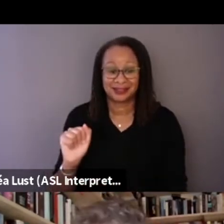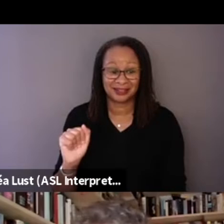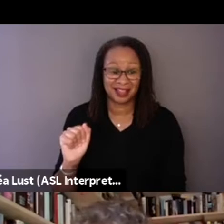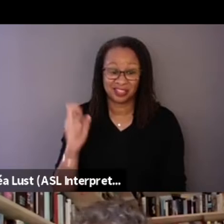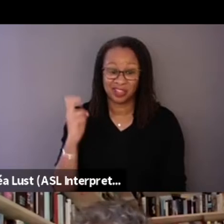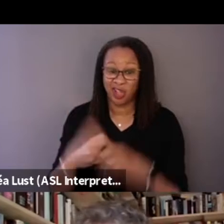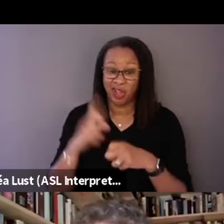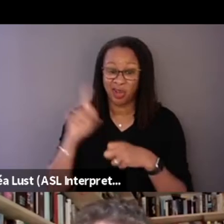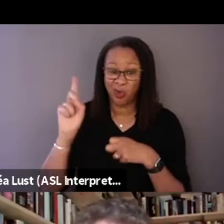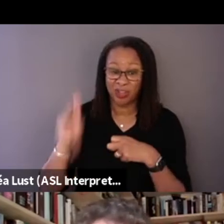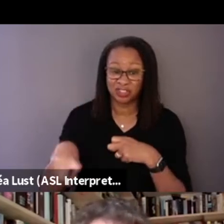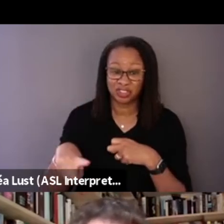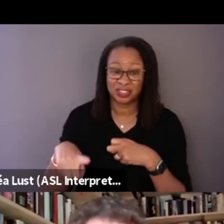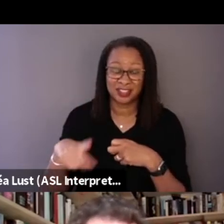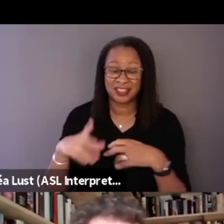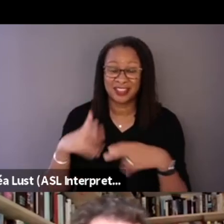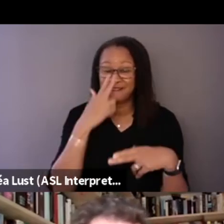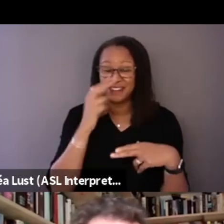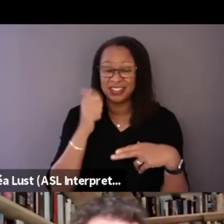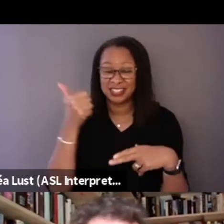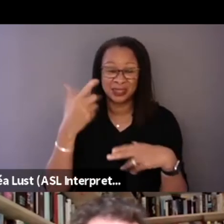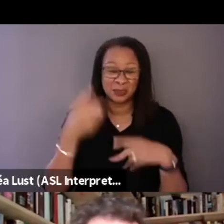That's a great question, but it's a really hard question.